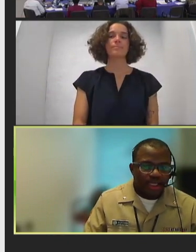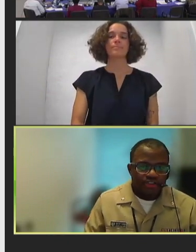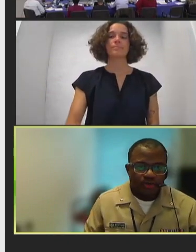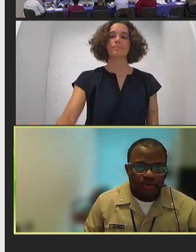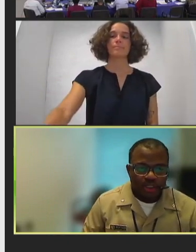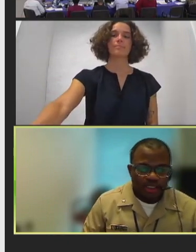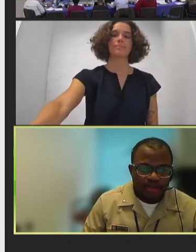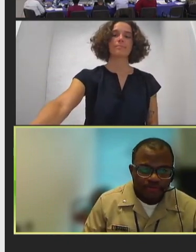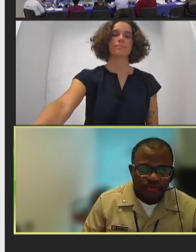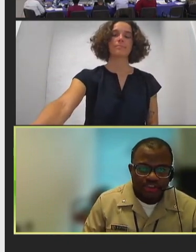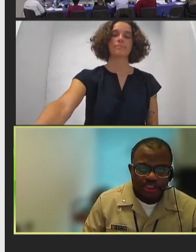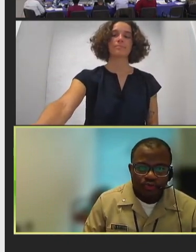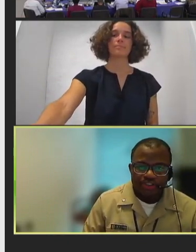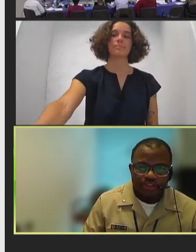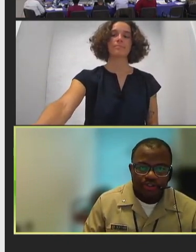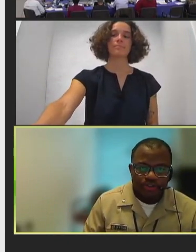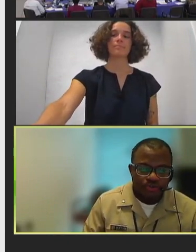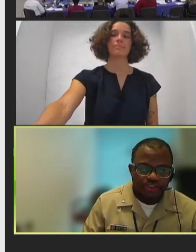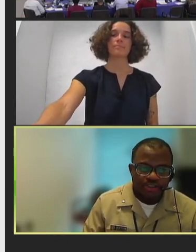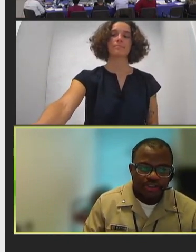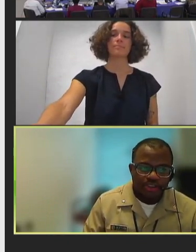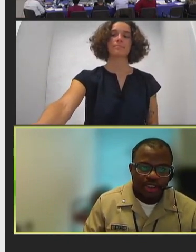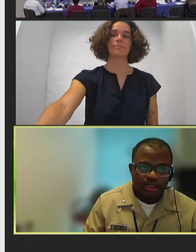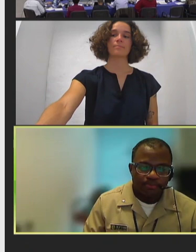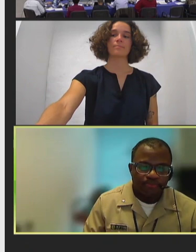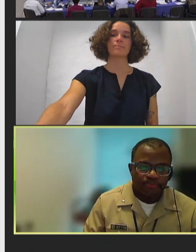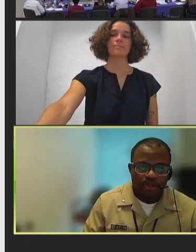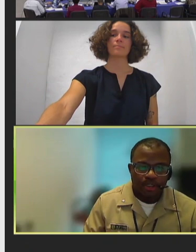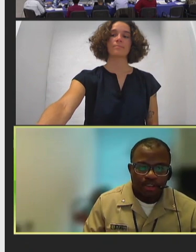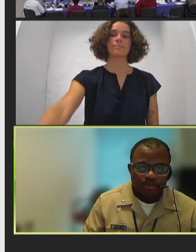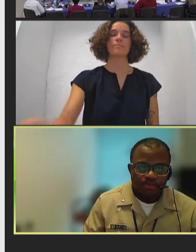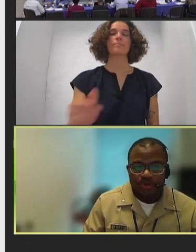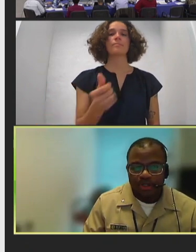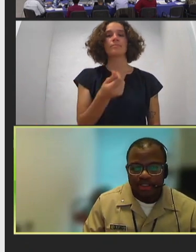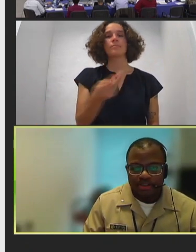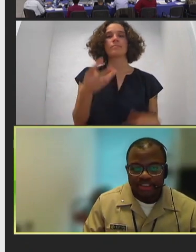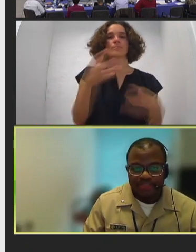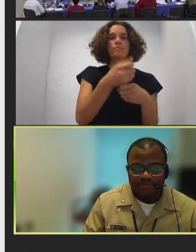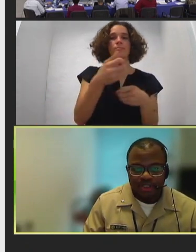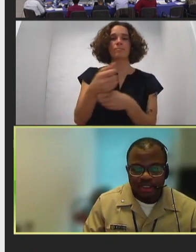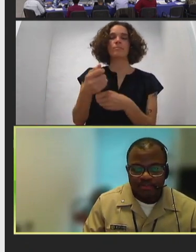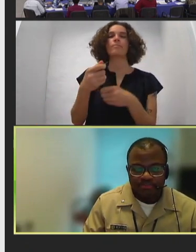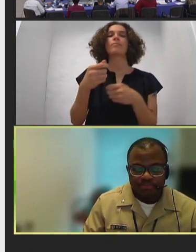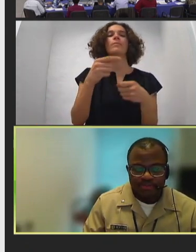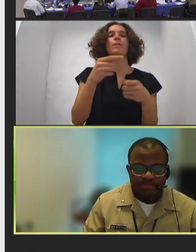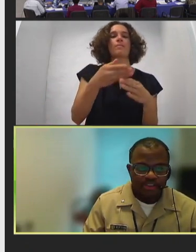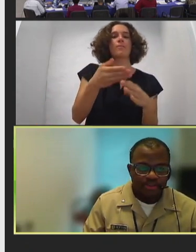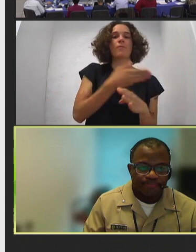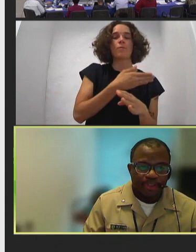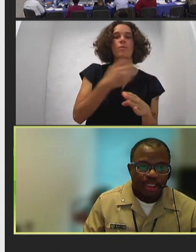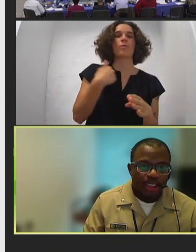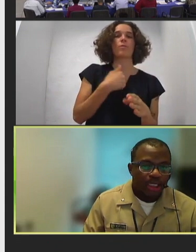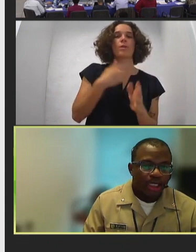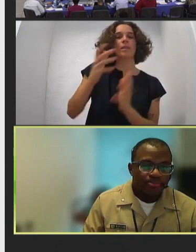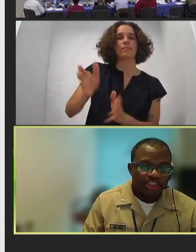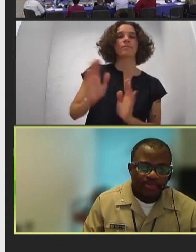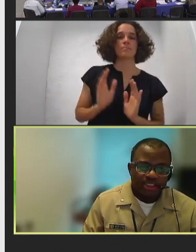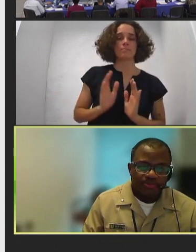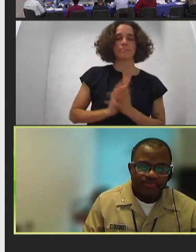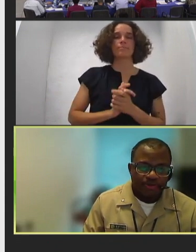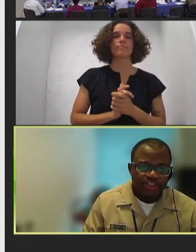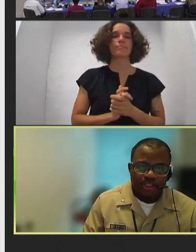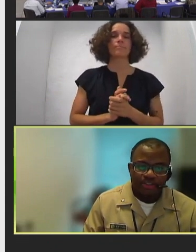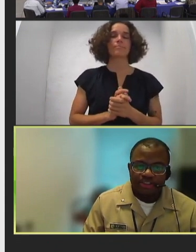And so, a few summaries and conclusions before I leave this. TB can be very challenging to